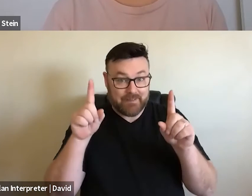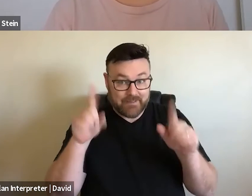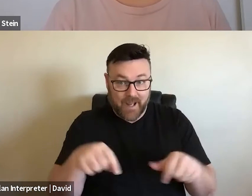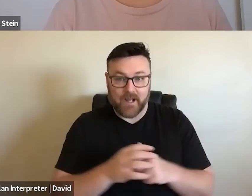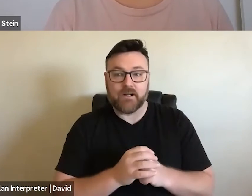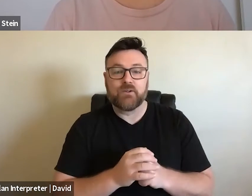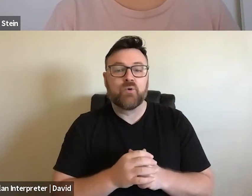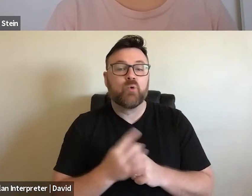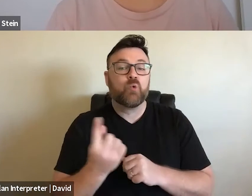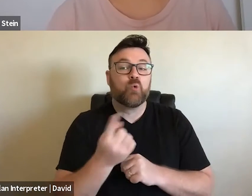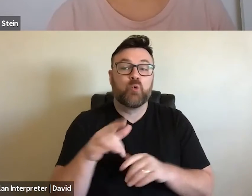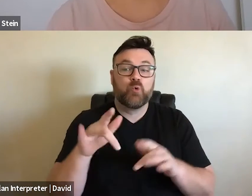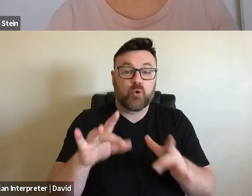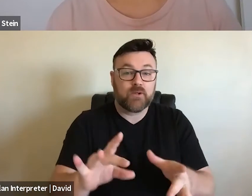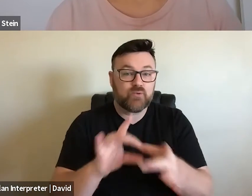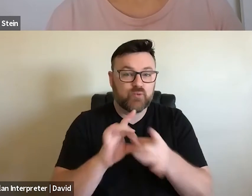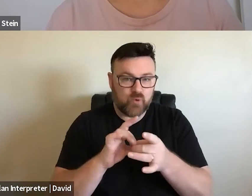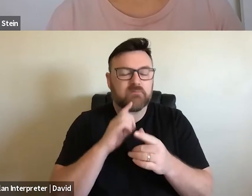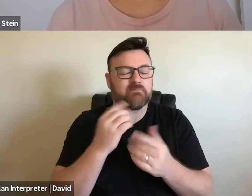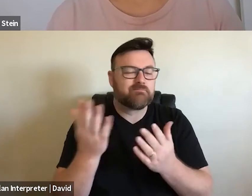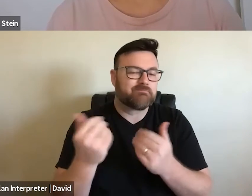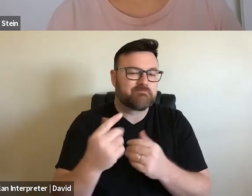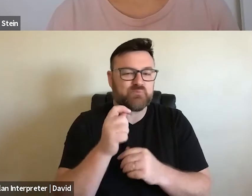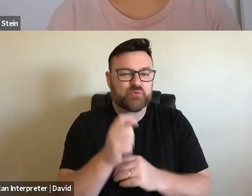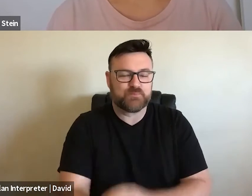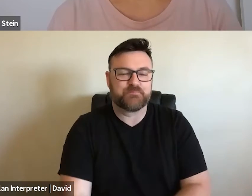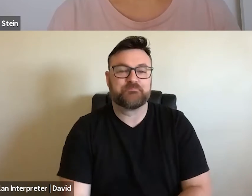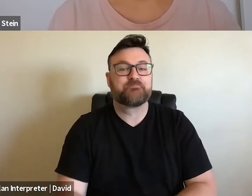Can happen when they are ready. So, hello and welcome, everybody.